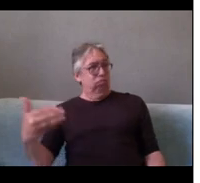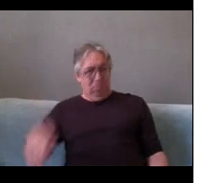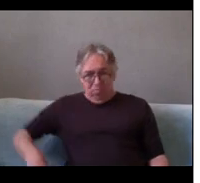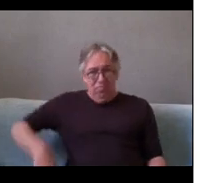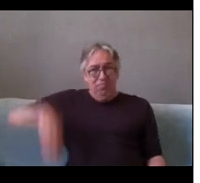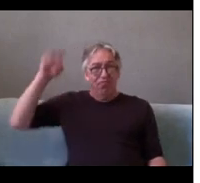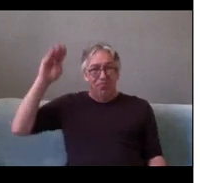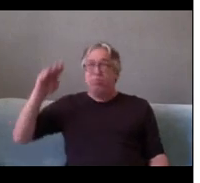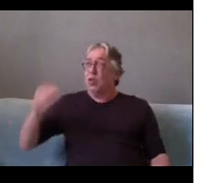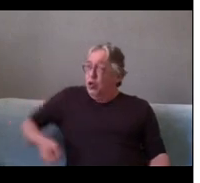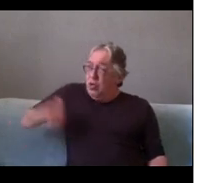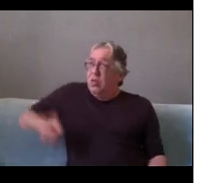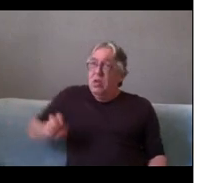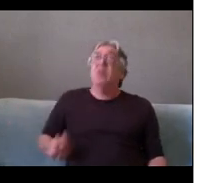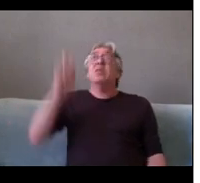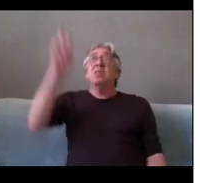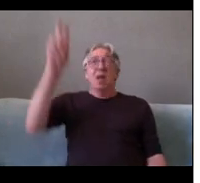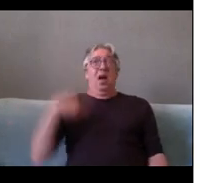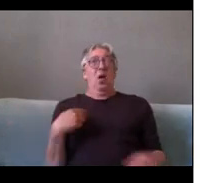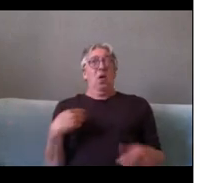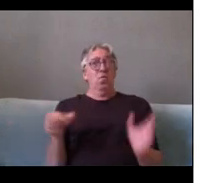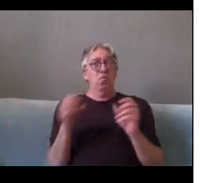So I don't have a difficulty. So then you lose out.